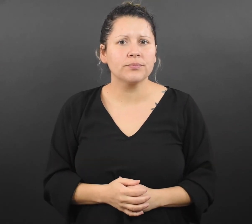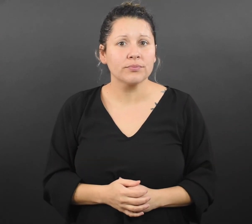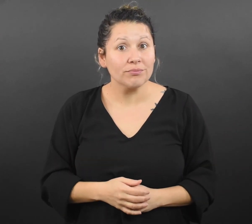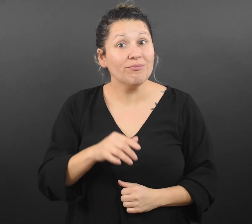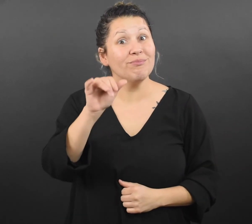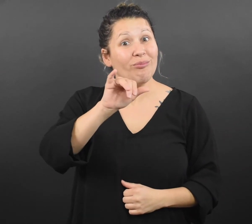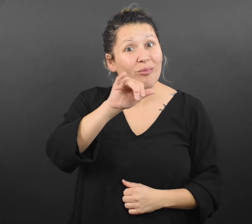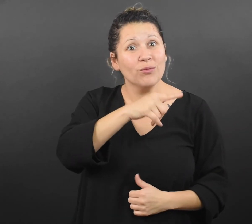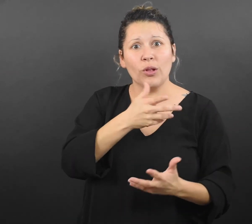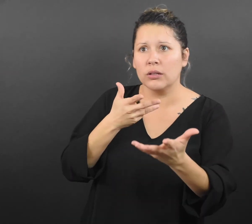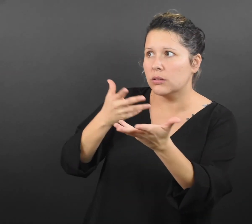and ● Directed the